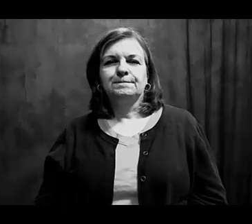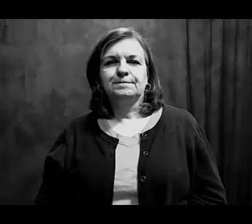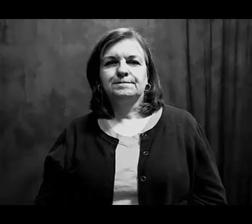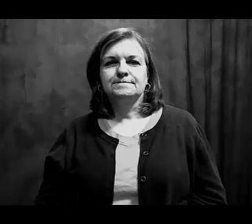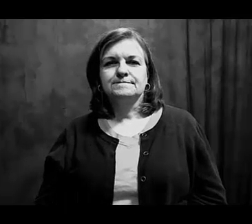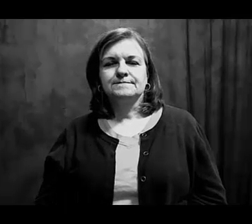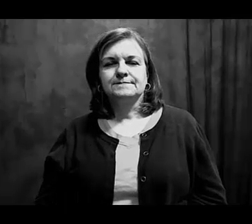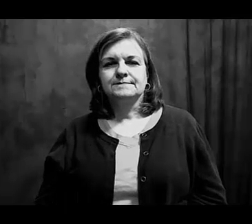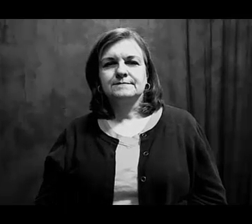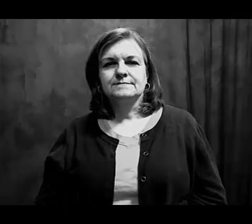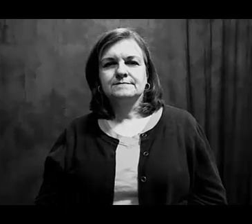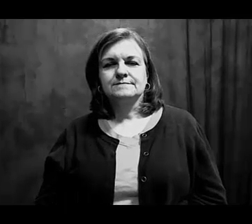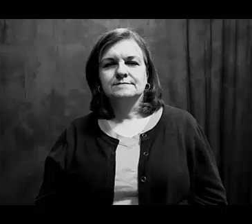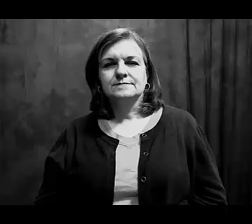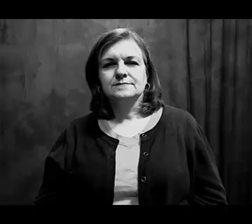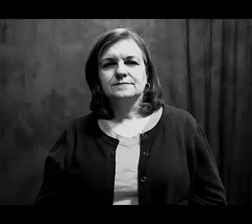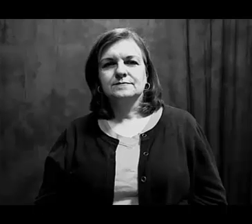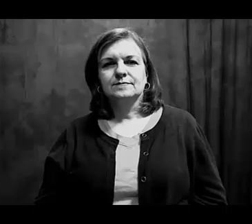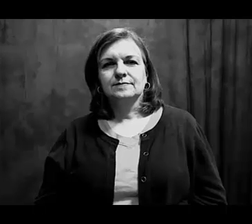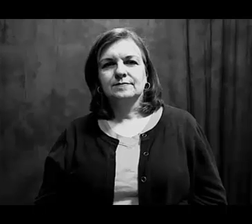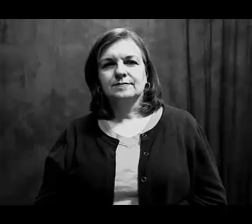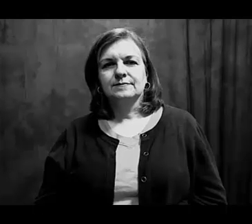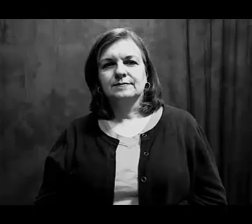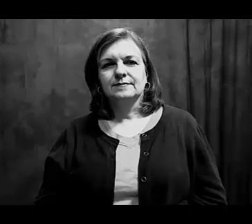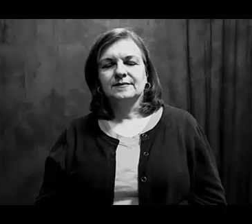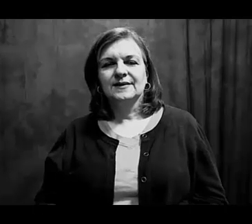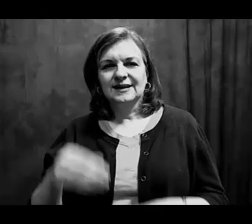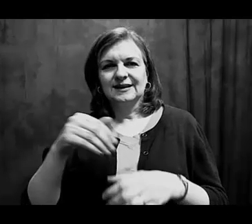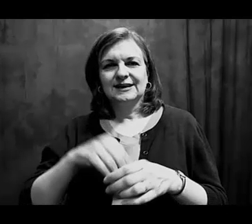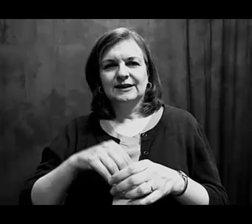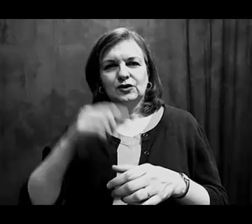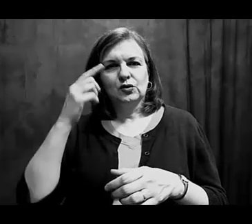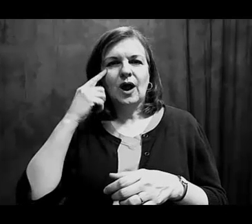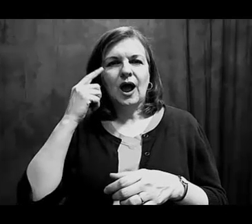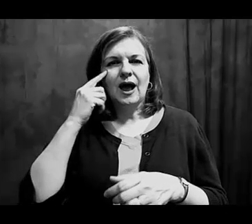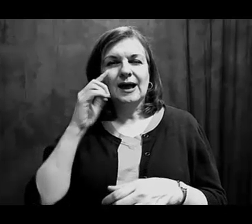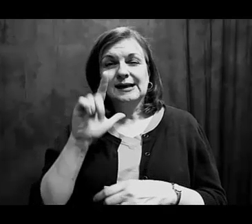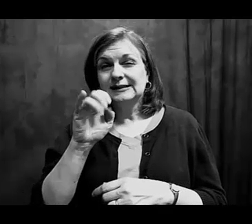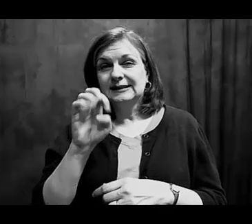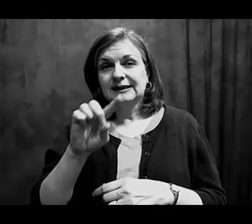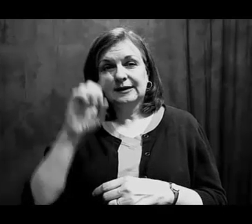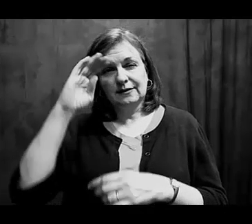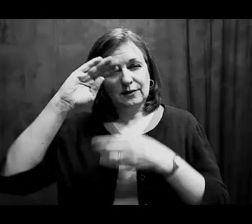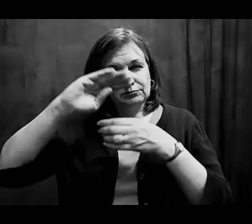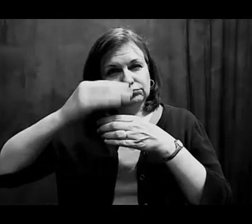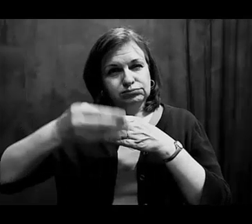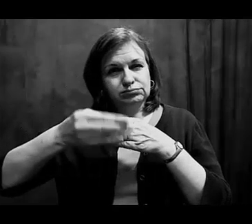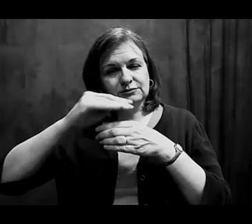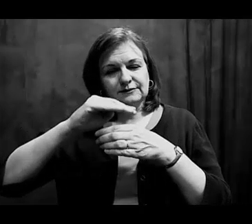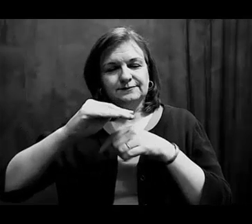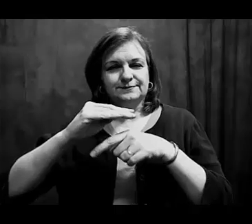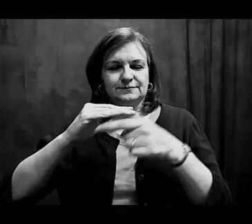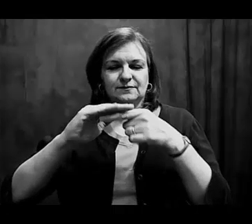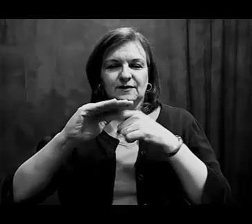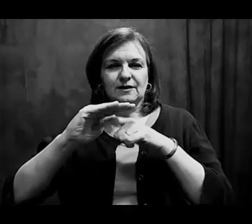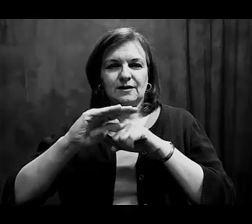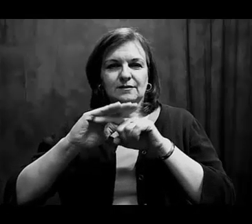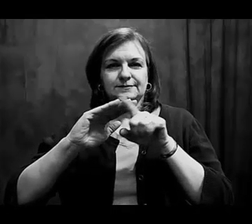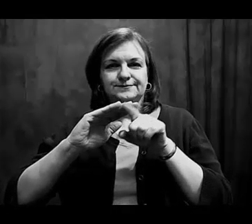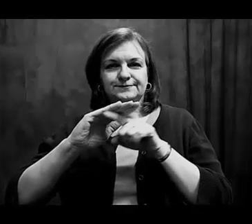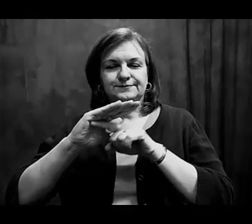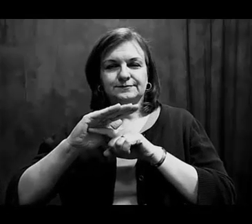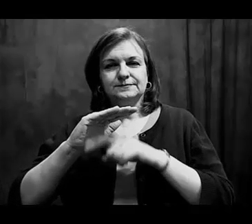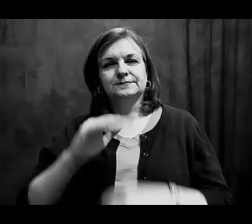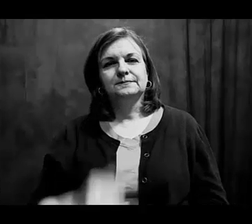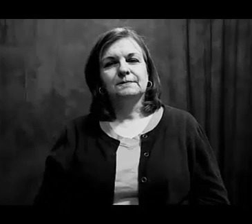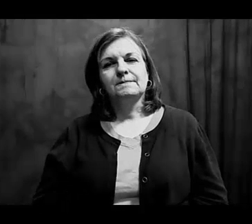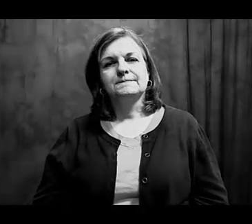and then inside of your eyelid